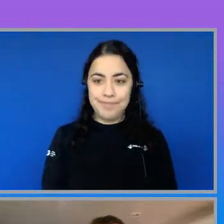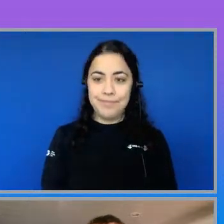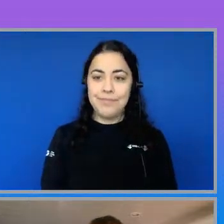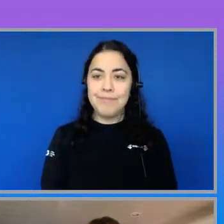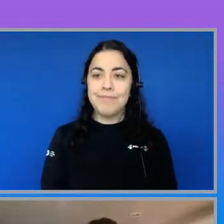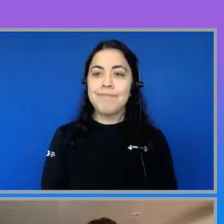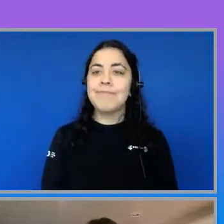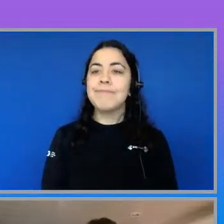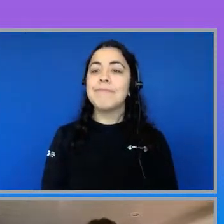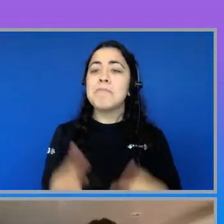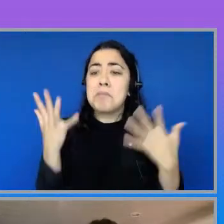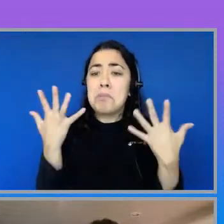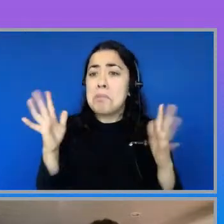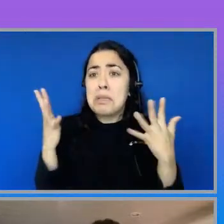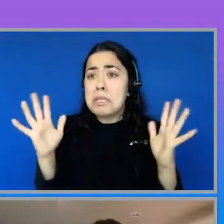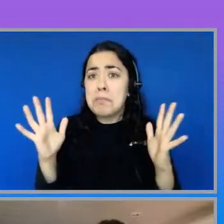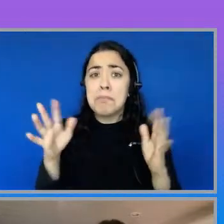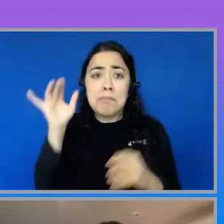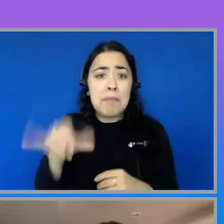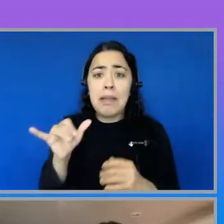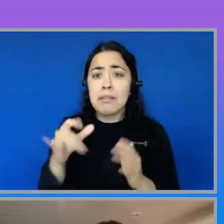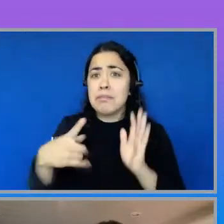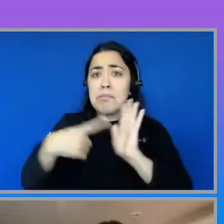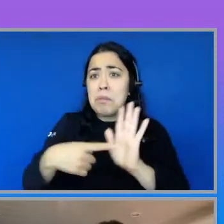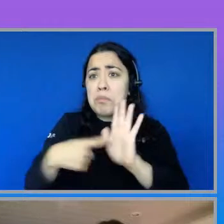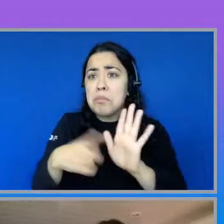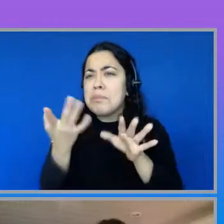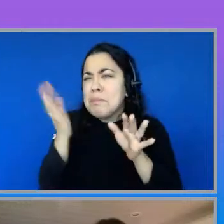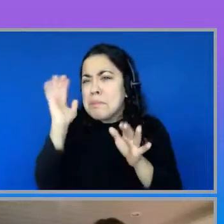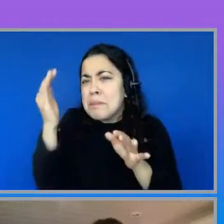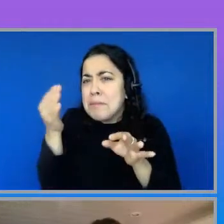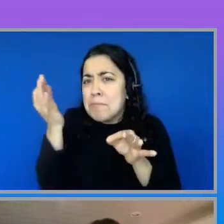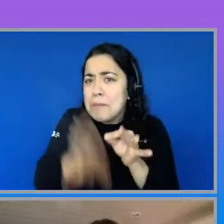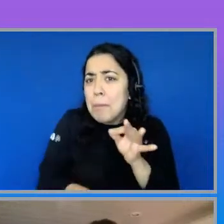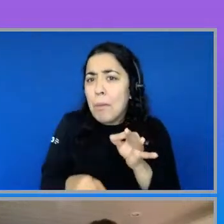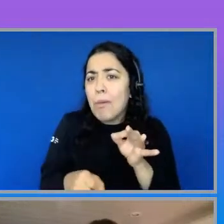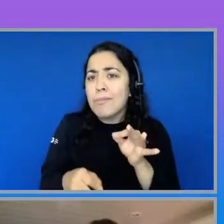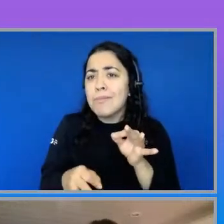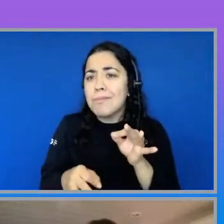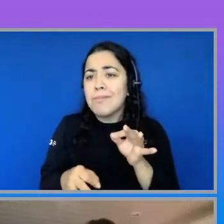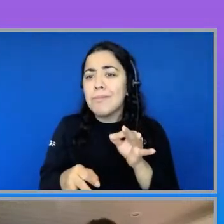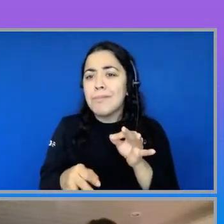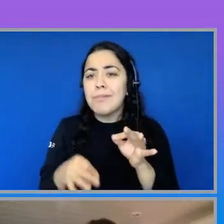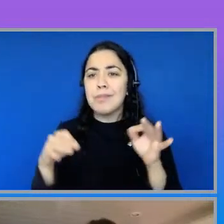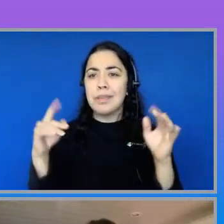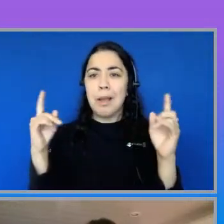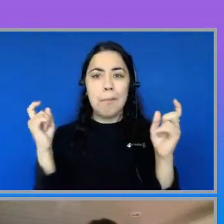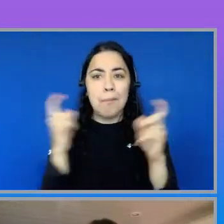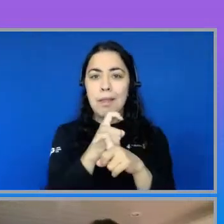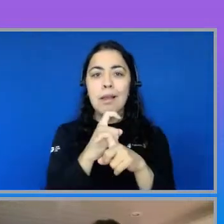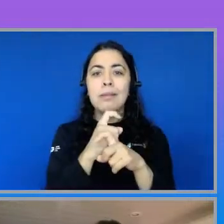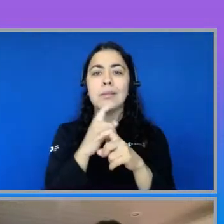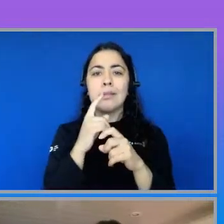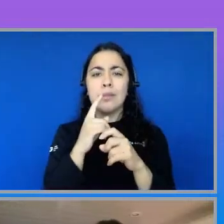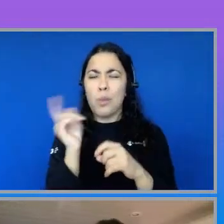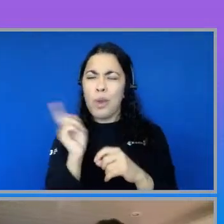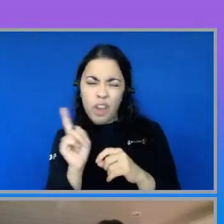That's the demos. It's relatively simple in use I think